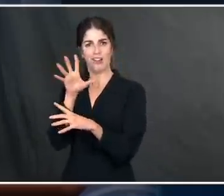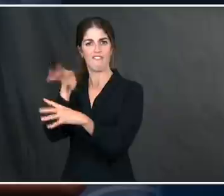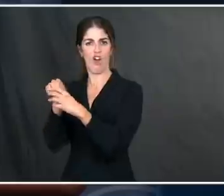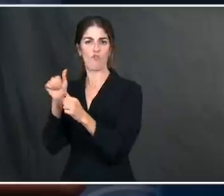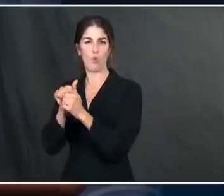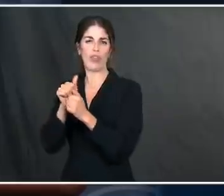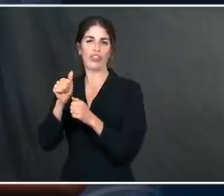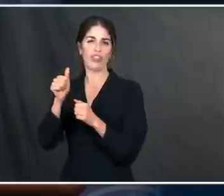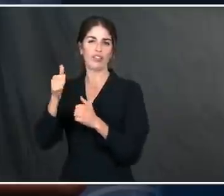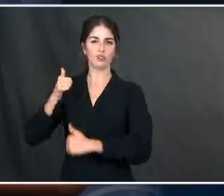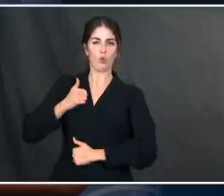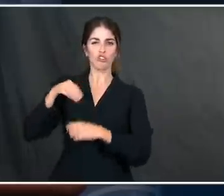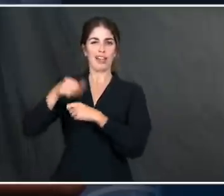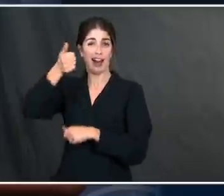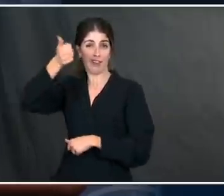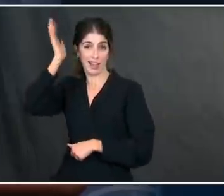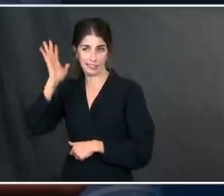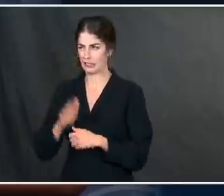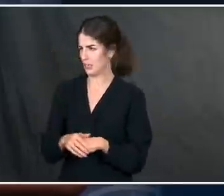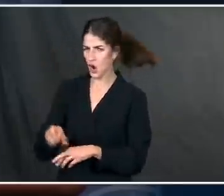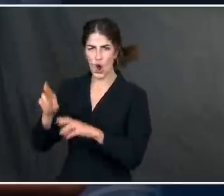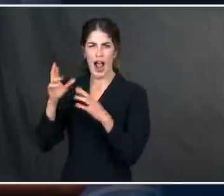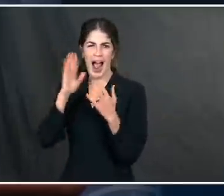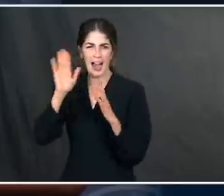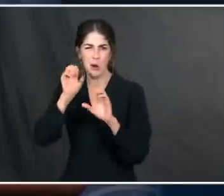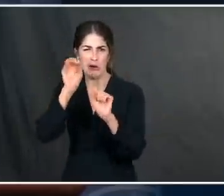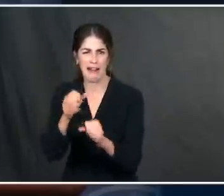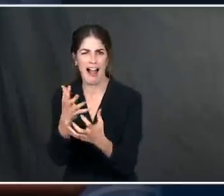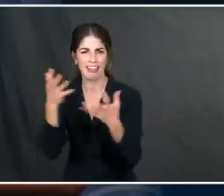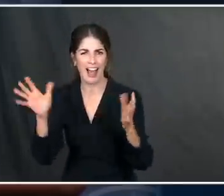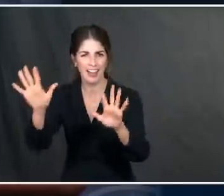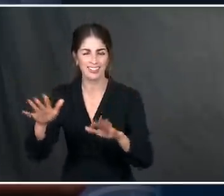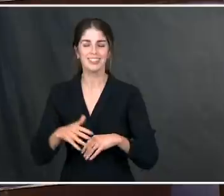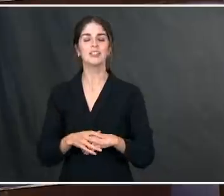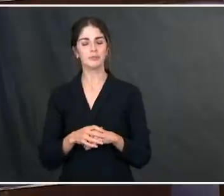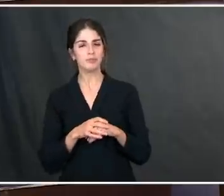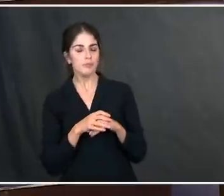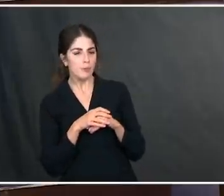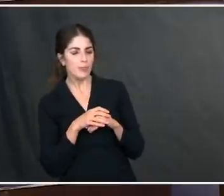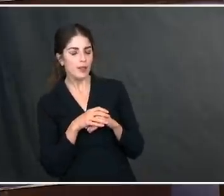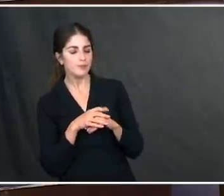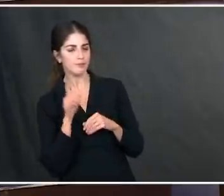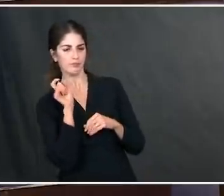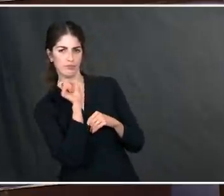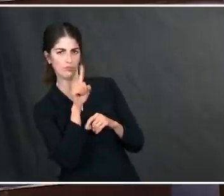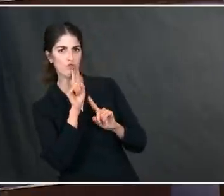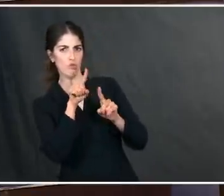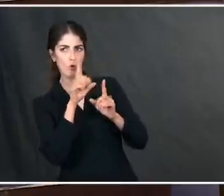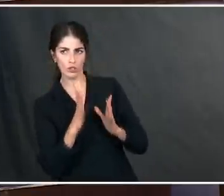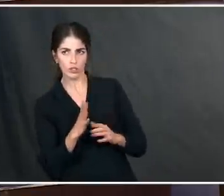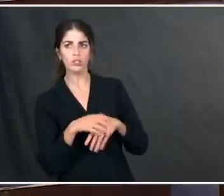So that's hopefully answered all of it. That was a mouthful. The Press: And just changing gears for a quick second to COVID and the negotiations on Capitol Hill: